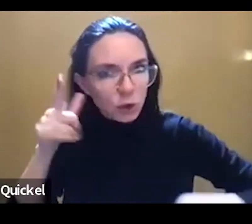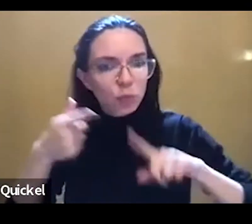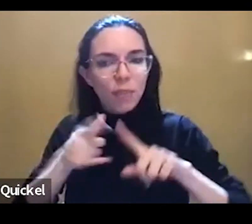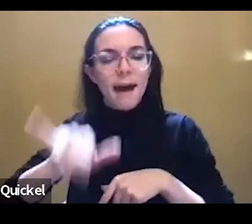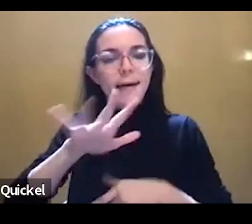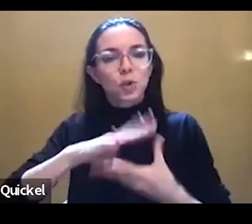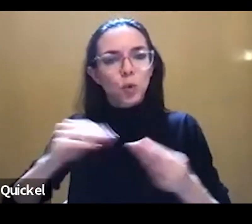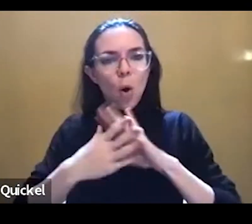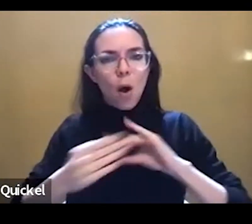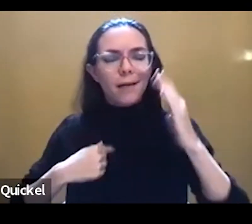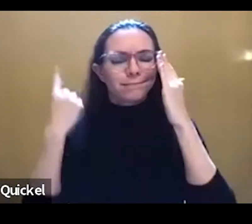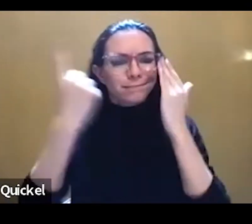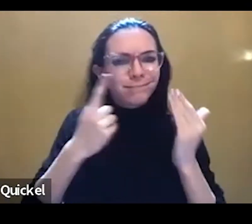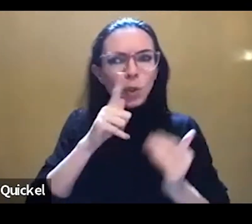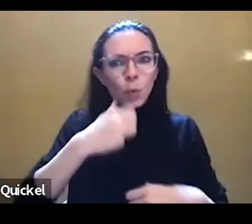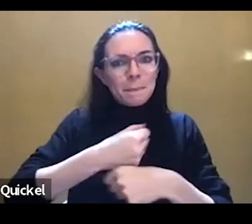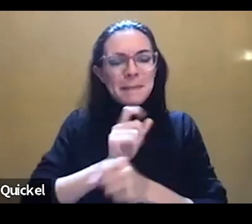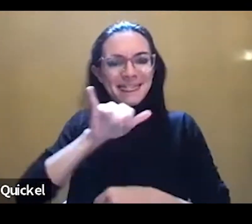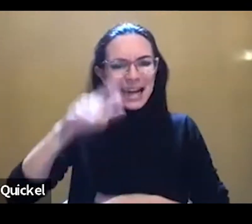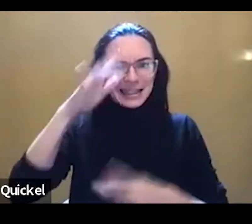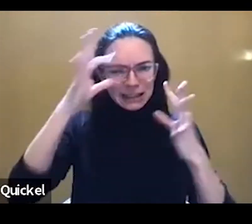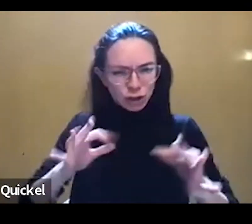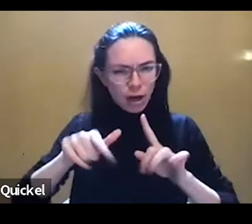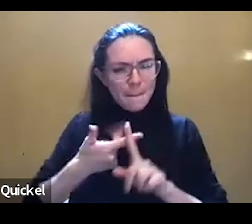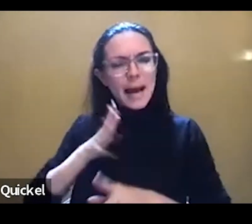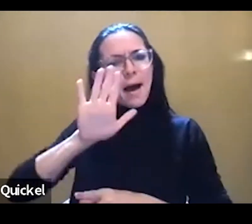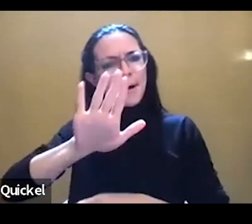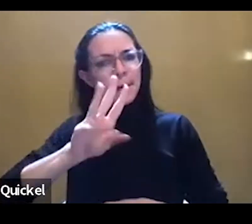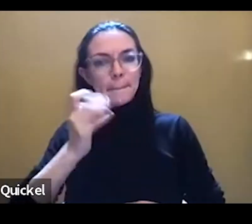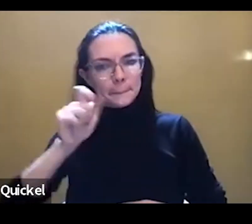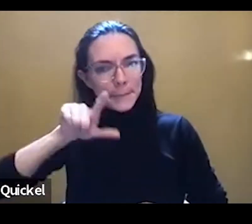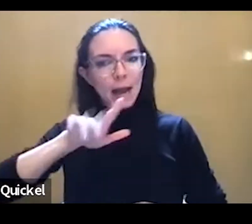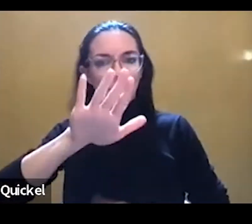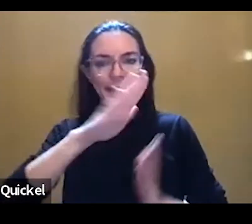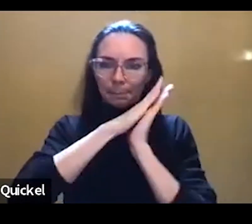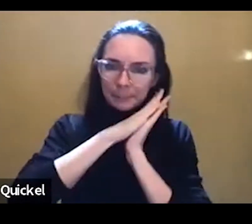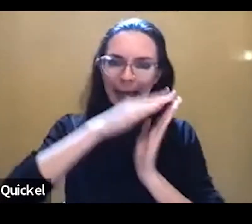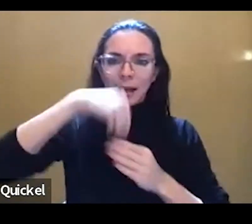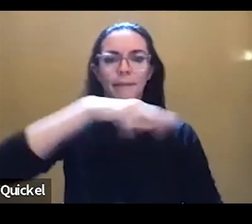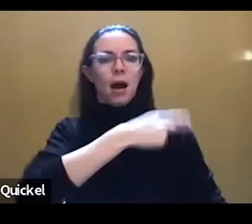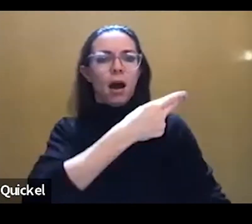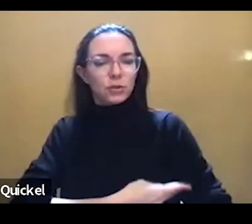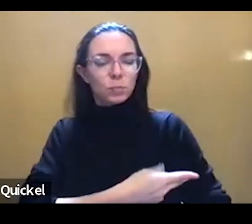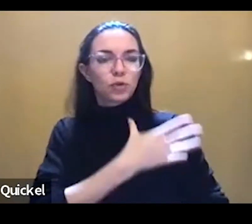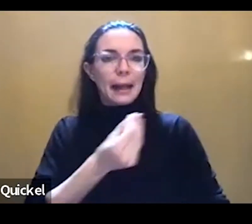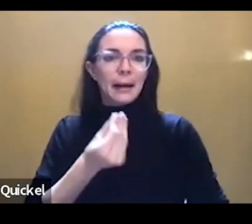wonder, "Who made the decision about this bed?" And you may not be at liberty to provide that